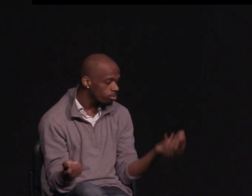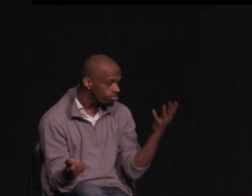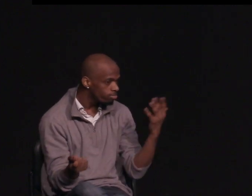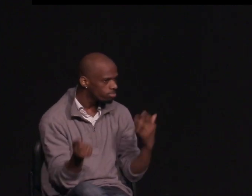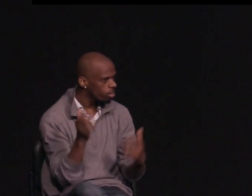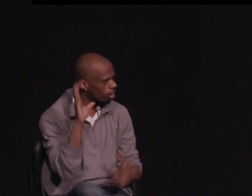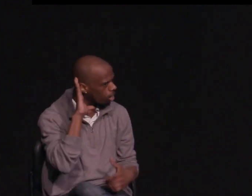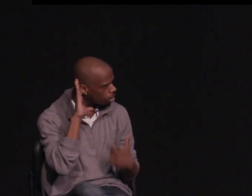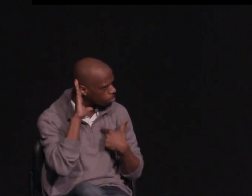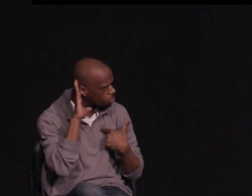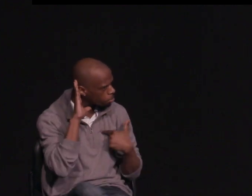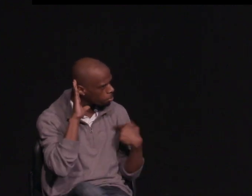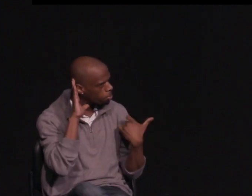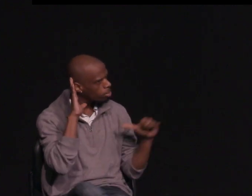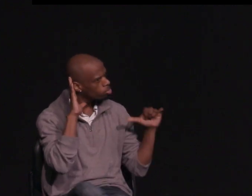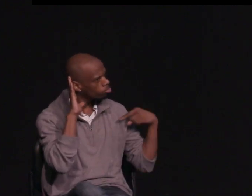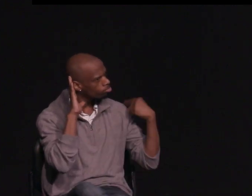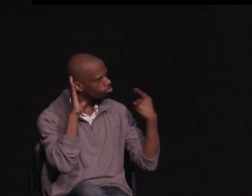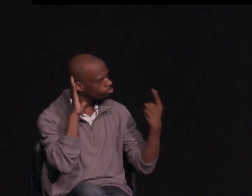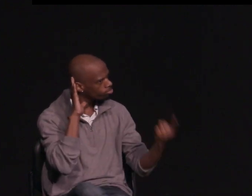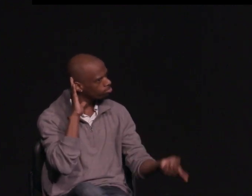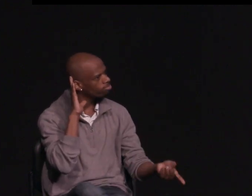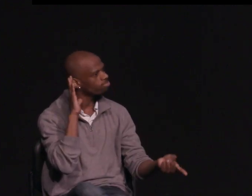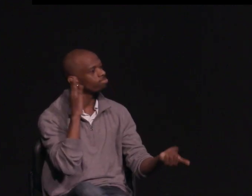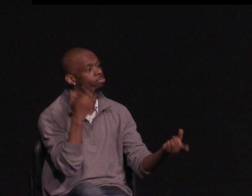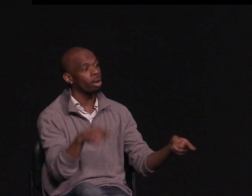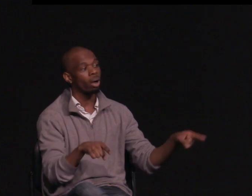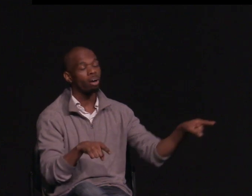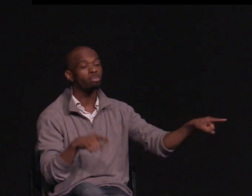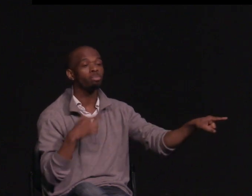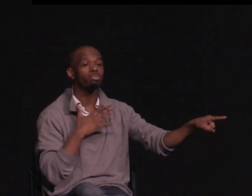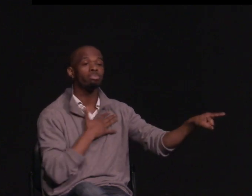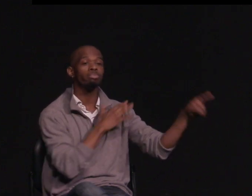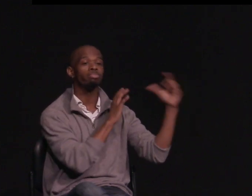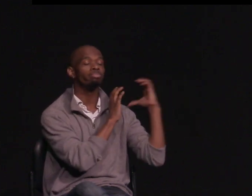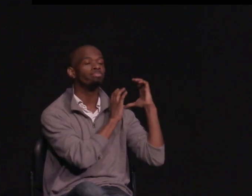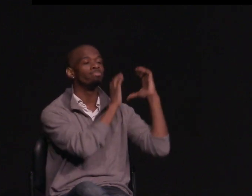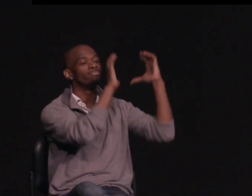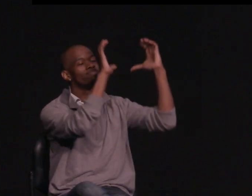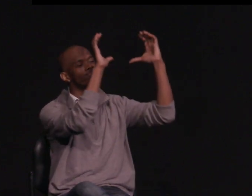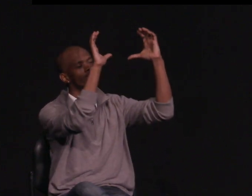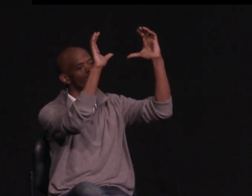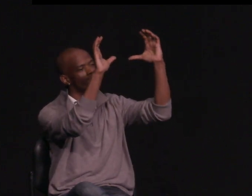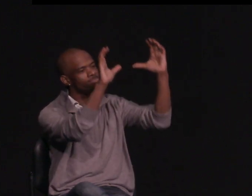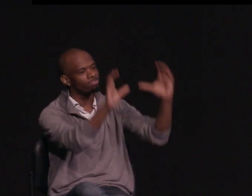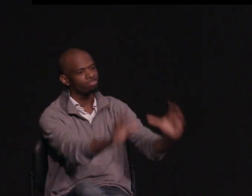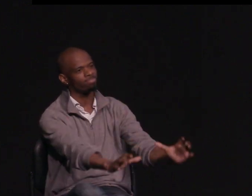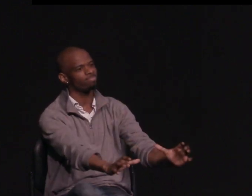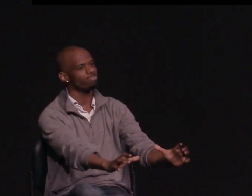When I lay my burden down,